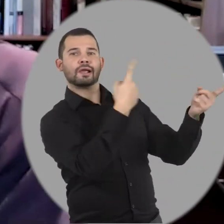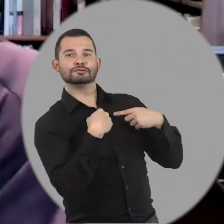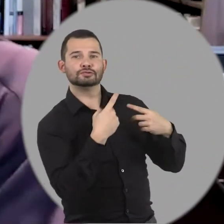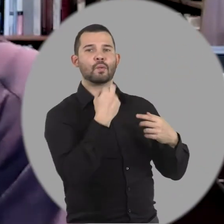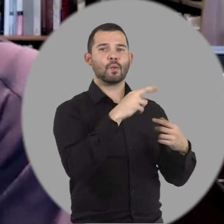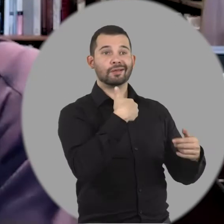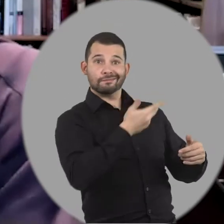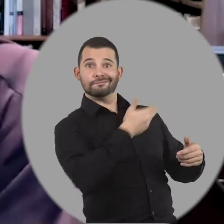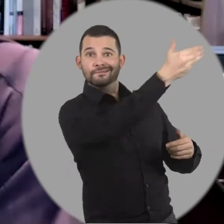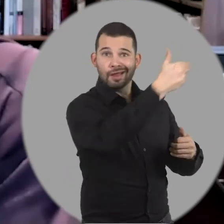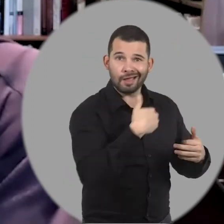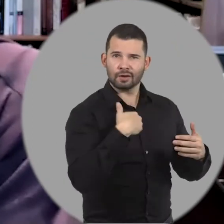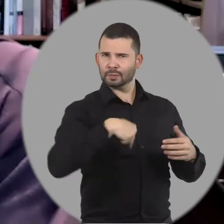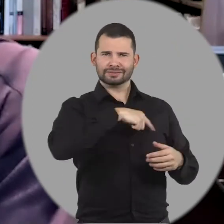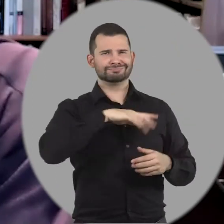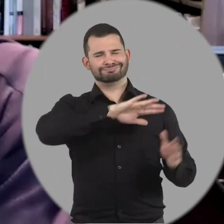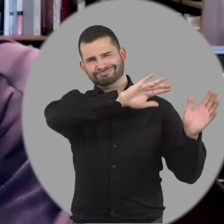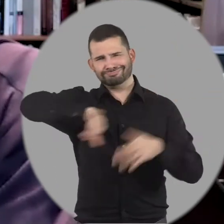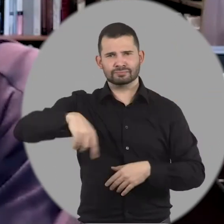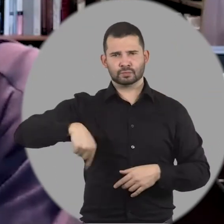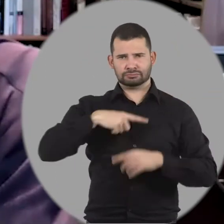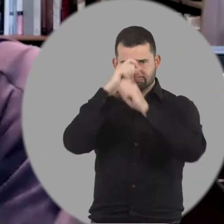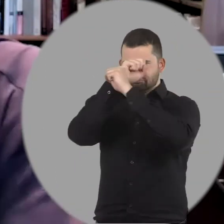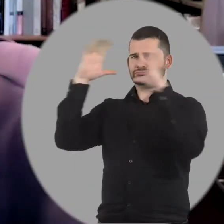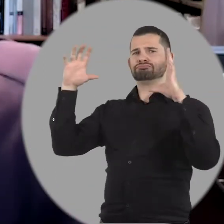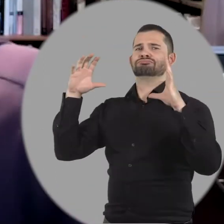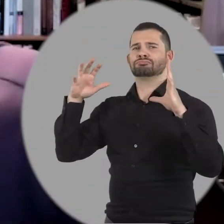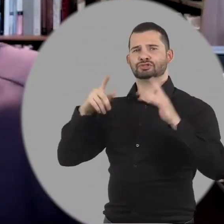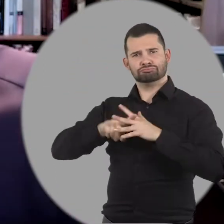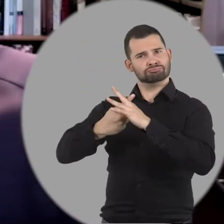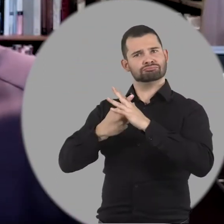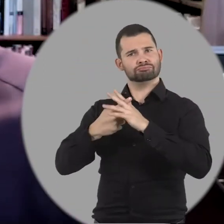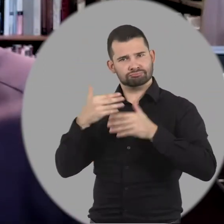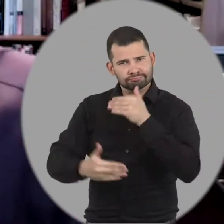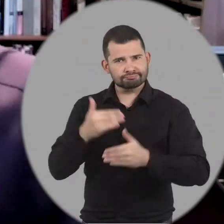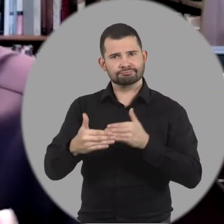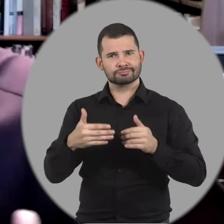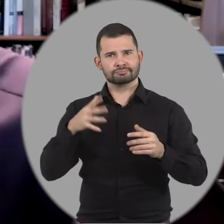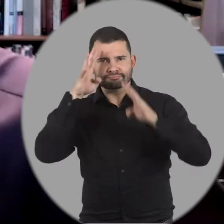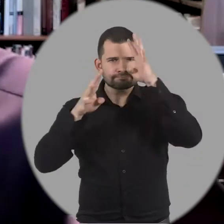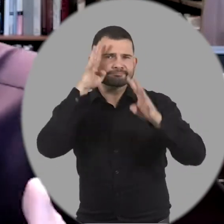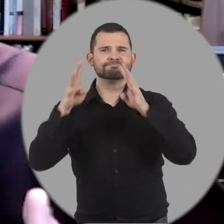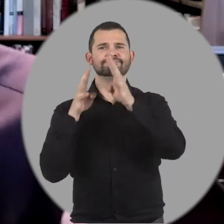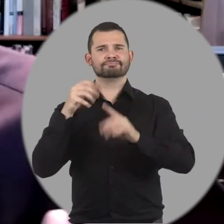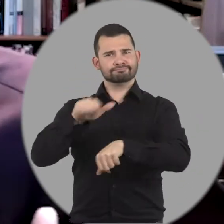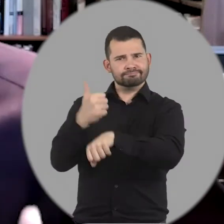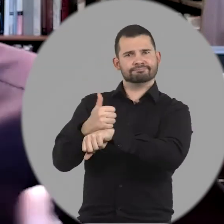to solve the problems that are at our disposal. So new forms of democratic engagement are no